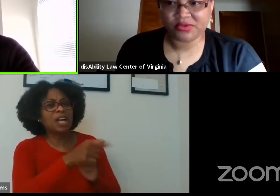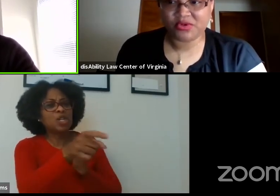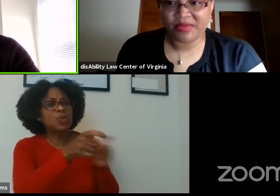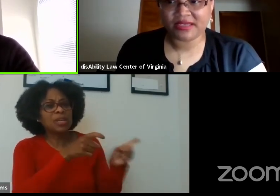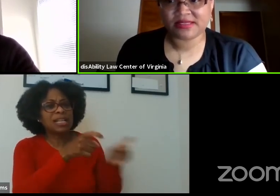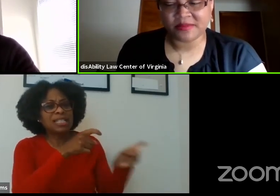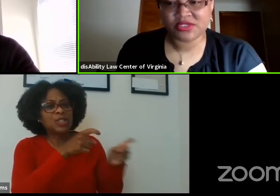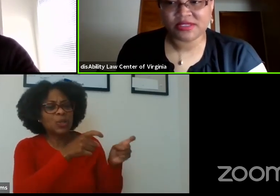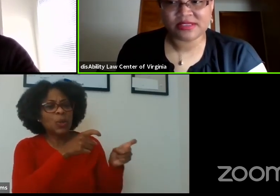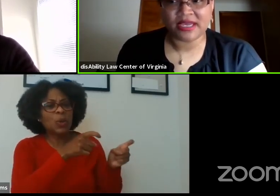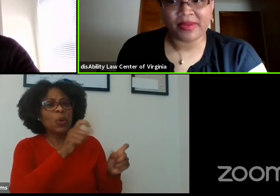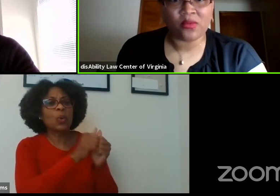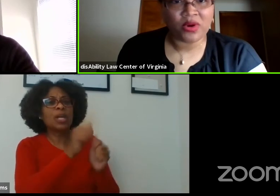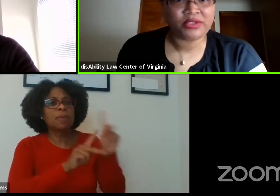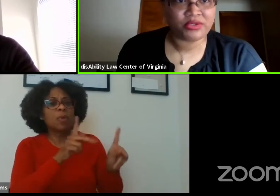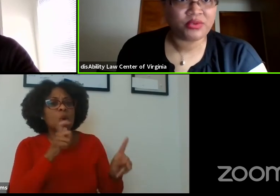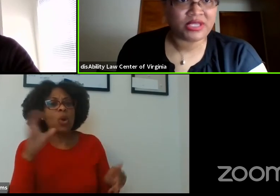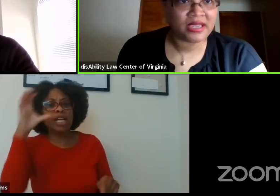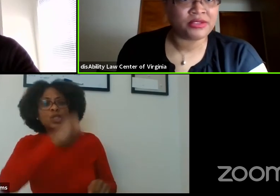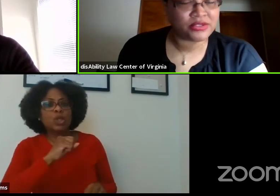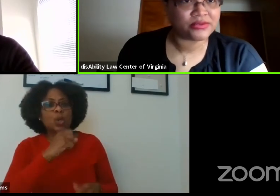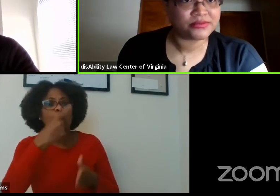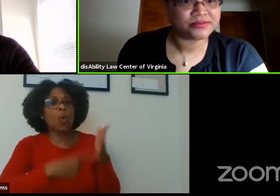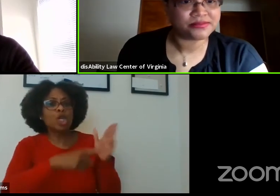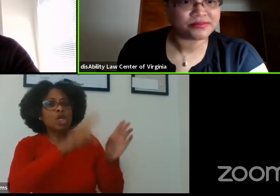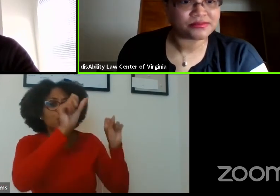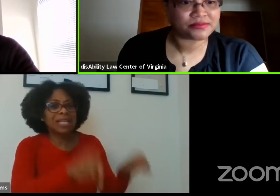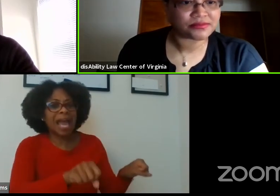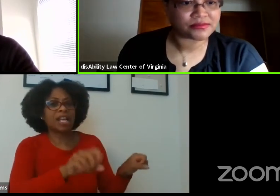people who make assumptions about what you can do?